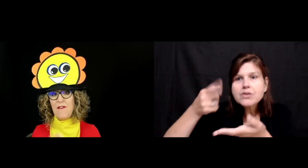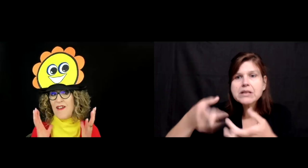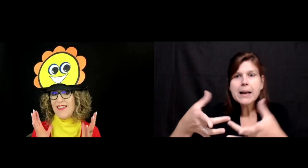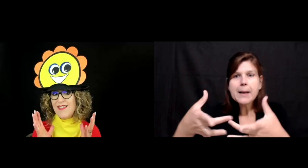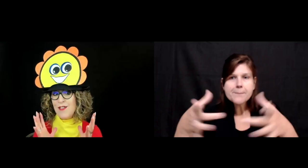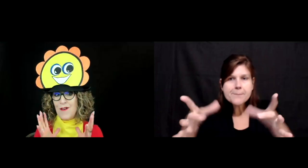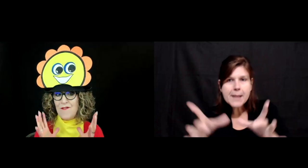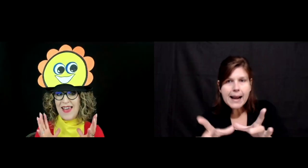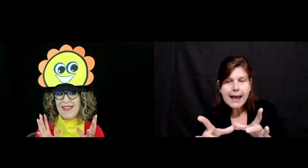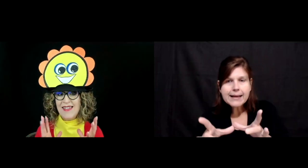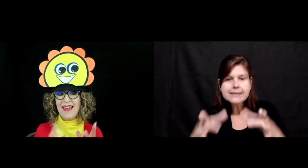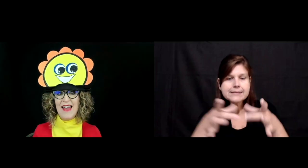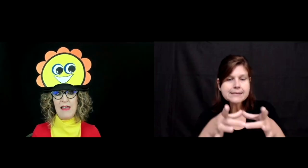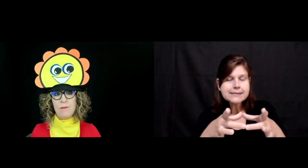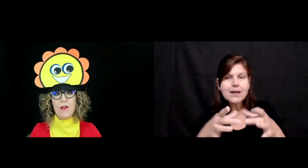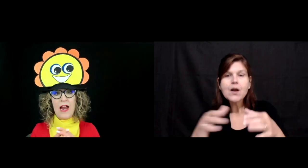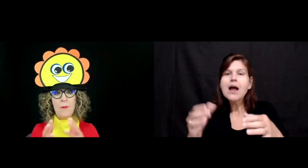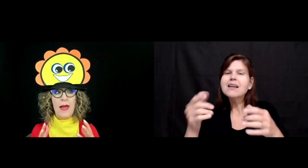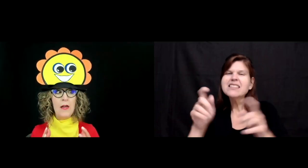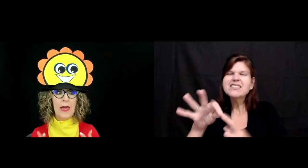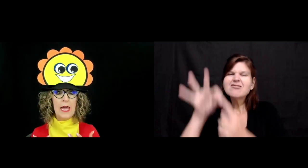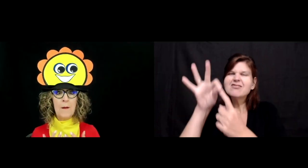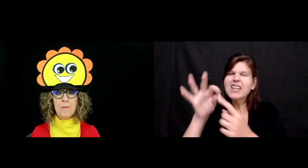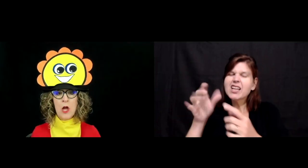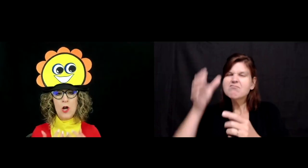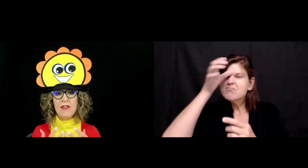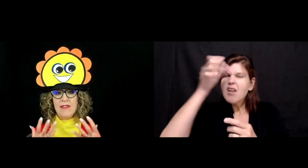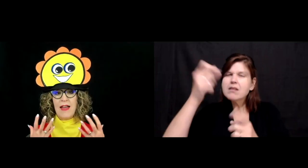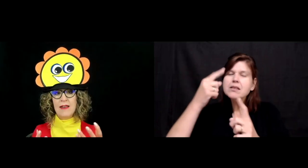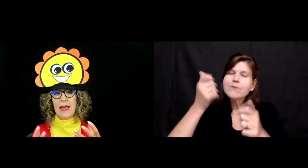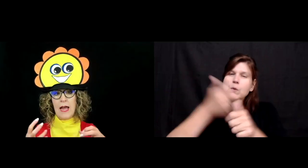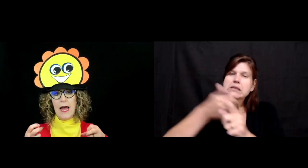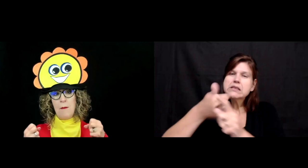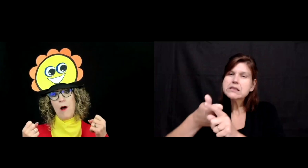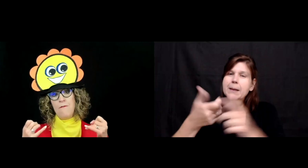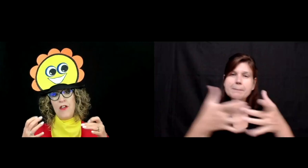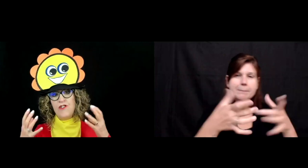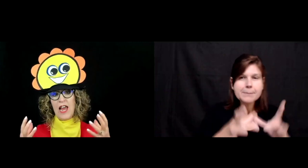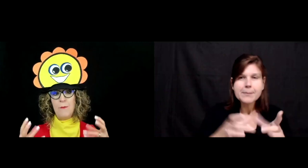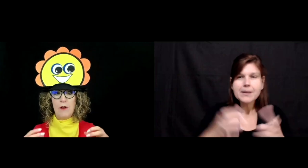and the faceness of a face. It's developing the understanding of the shape